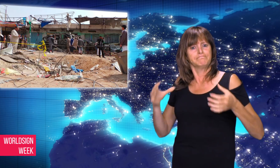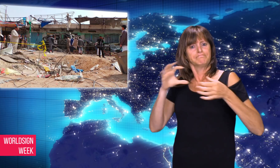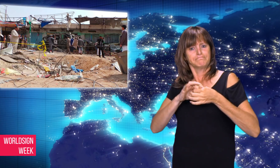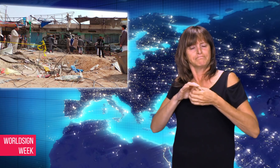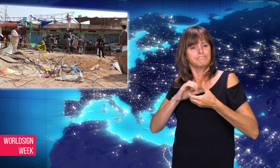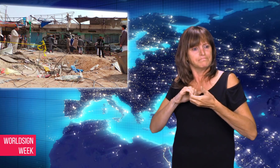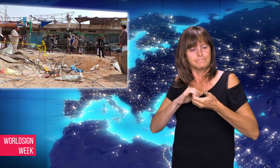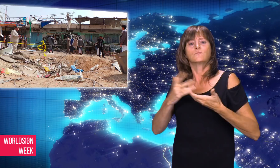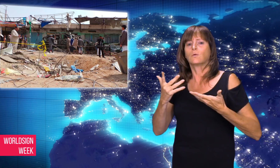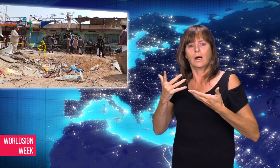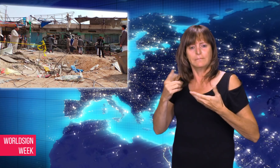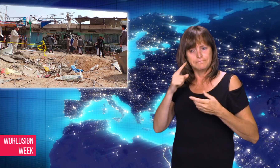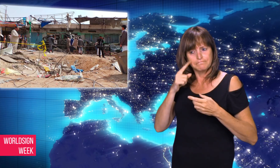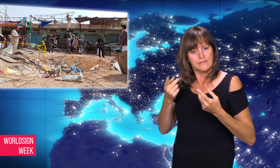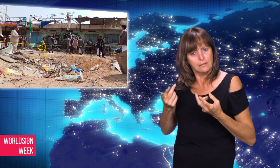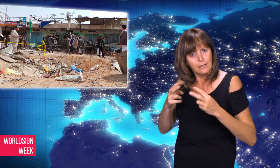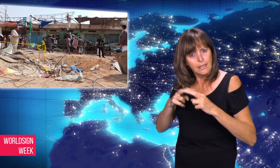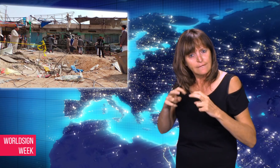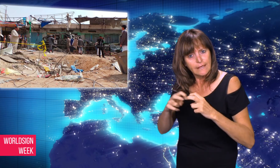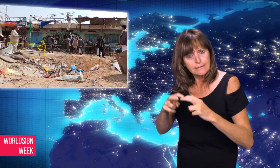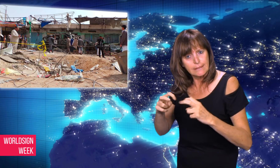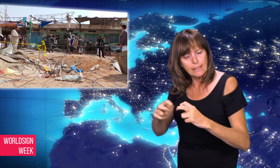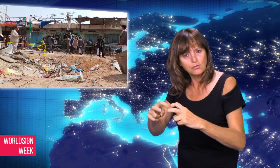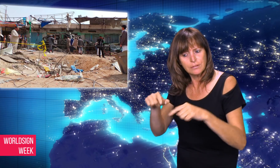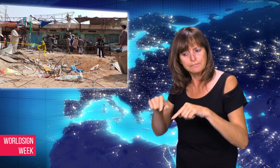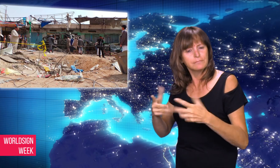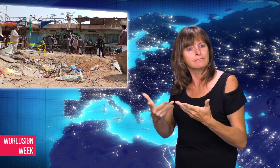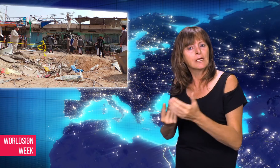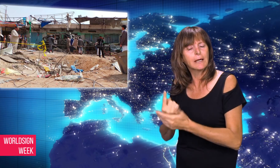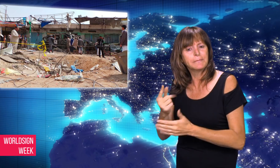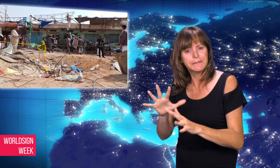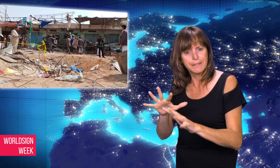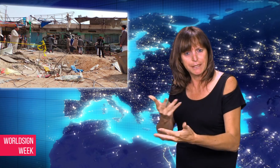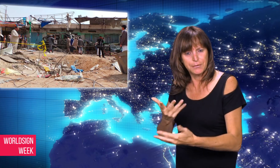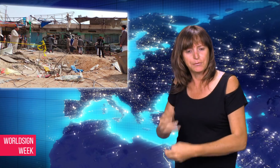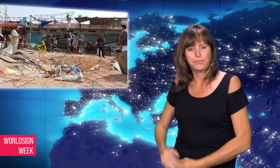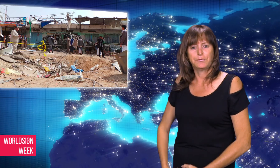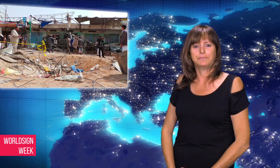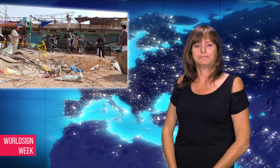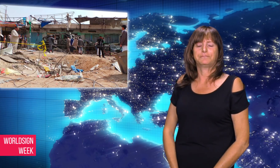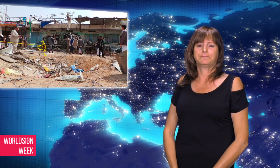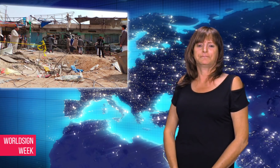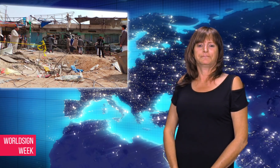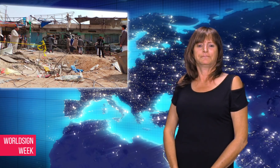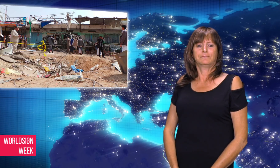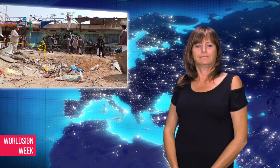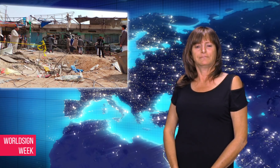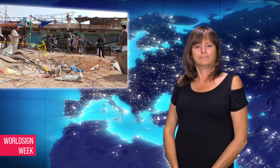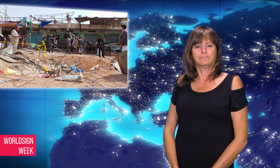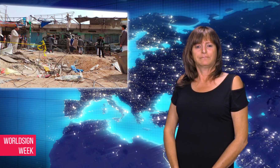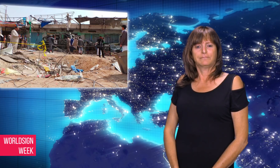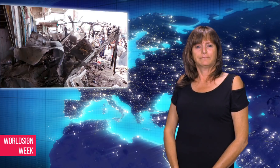raised international condemnation and the U.N. warned both parties to take